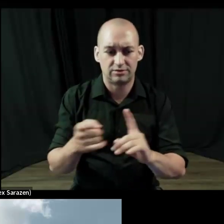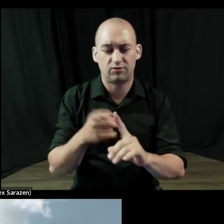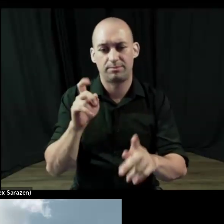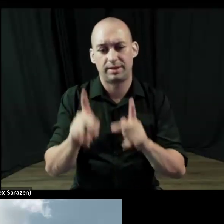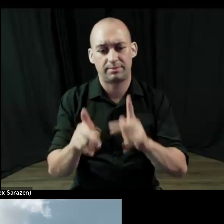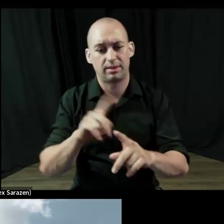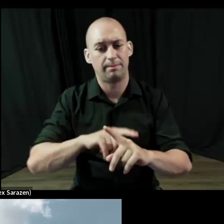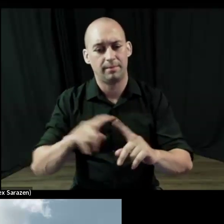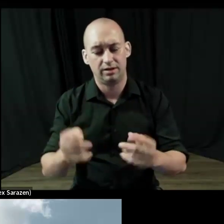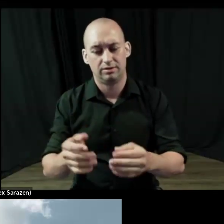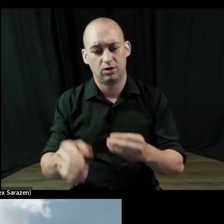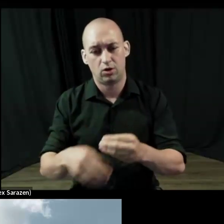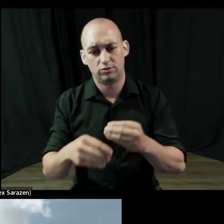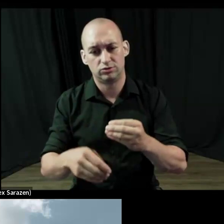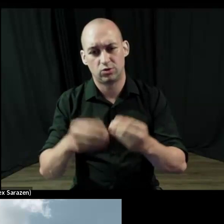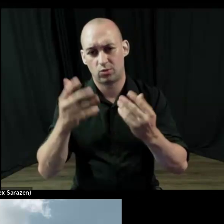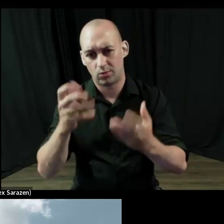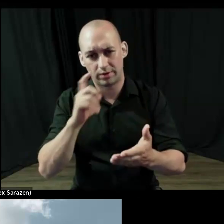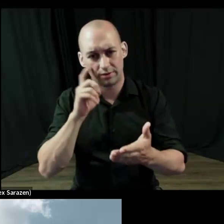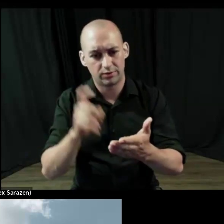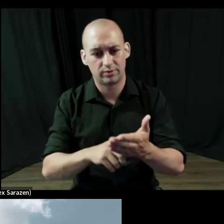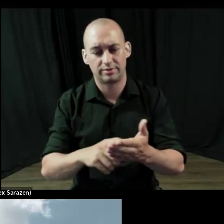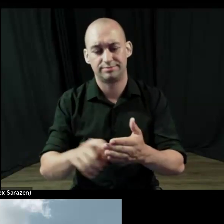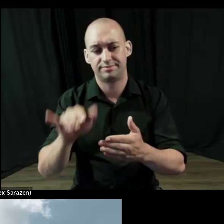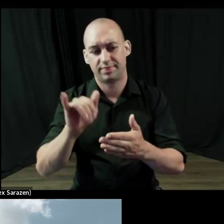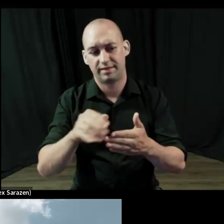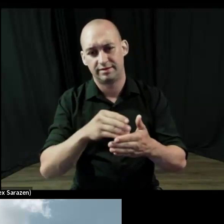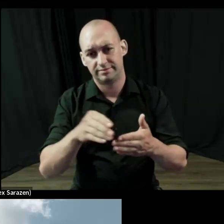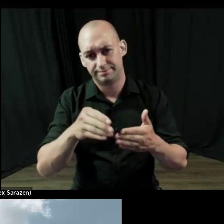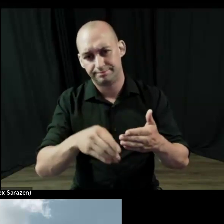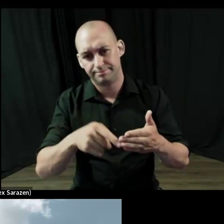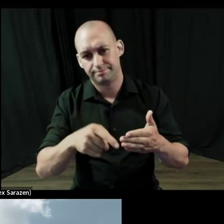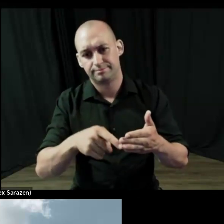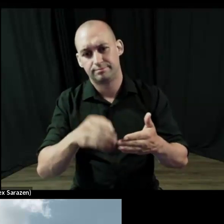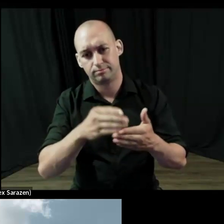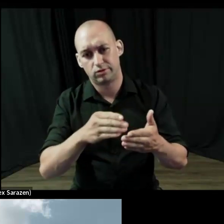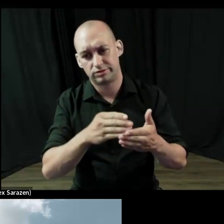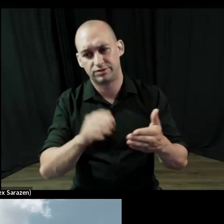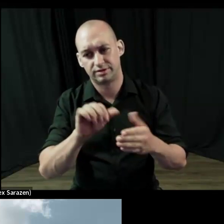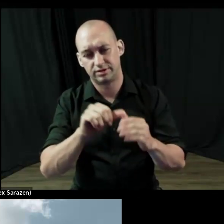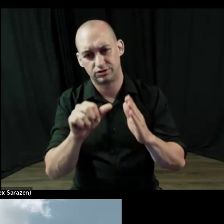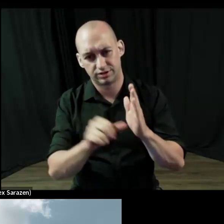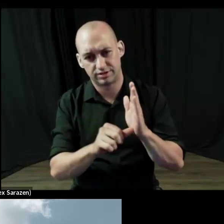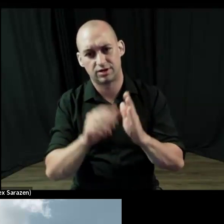want to note that the subsequent portions of the agenda are going to dive a little bit deeper.